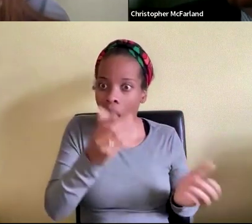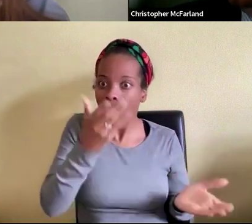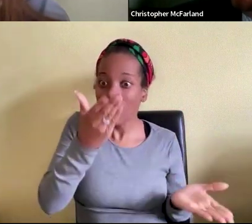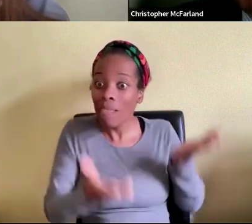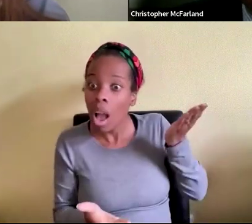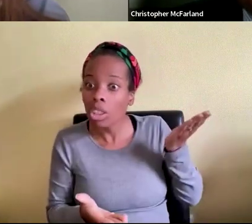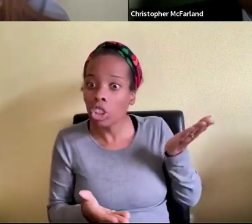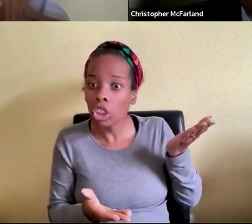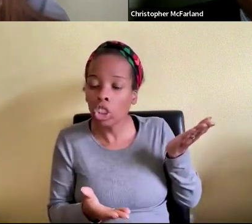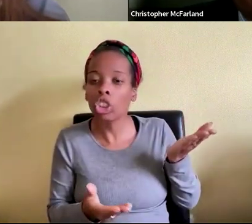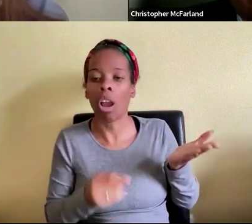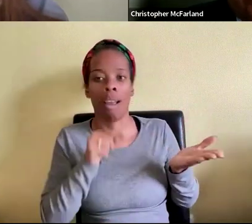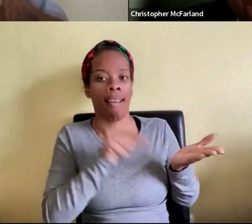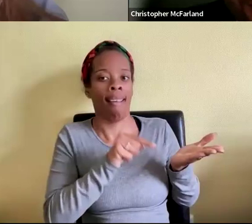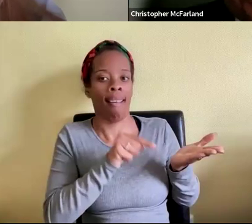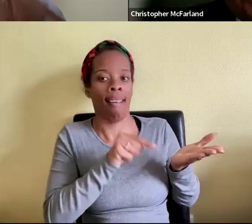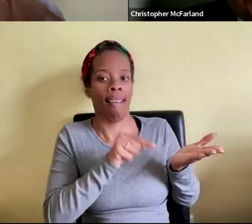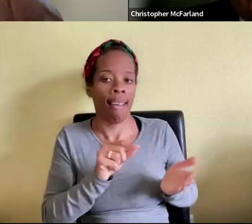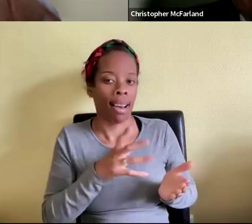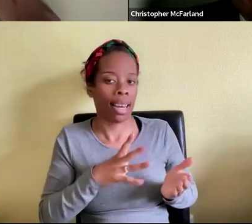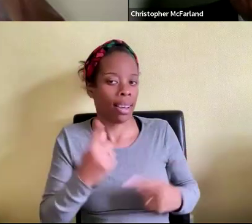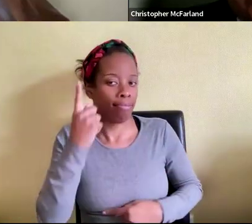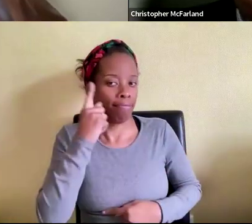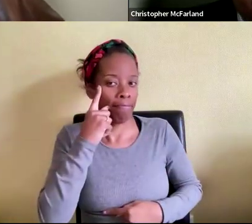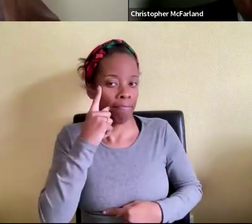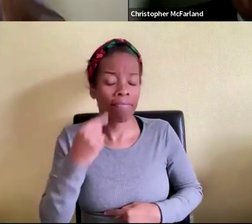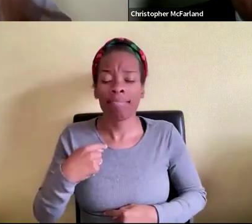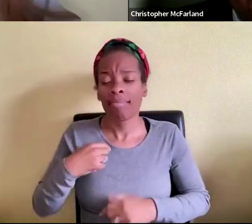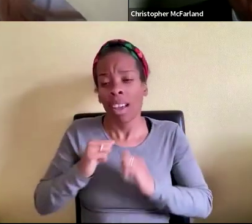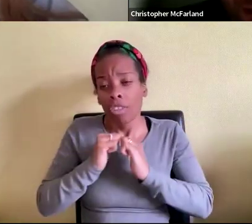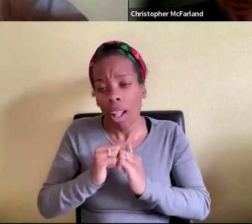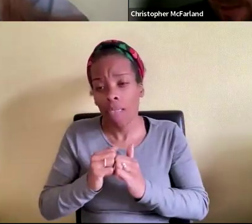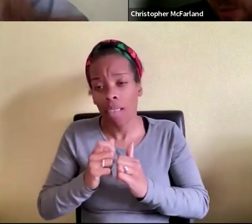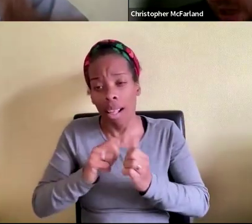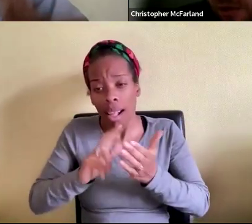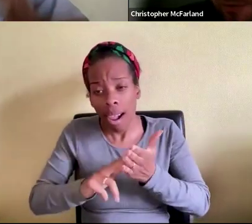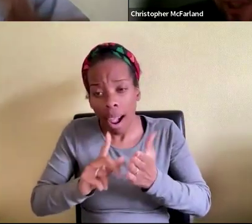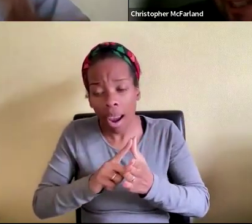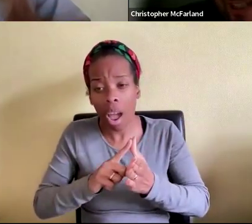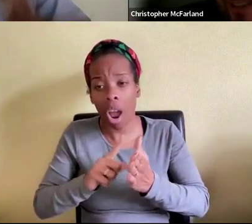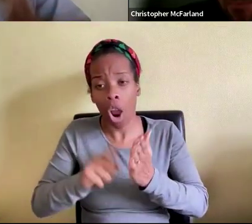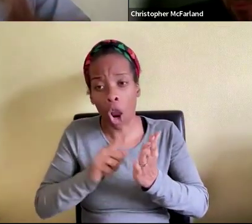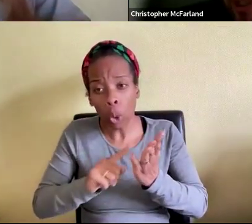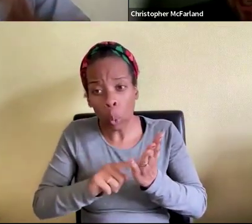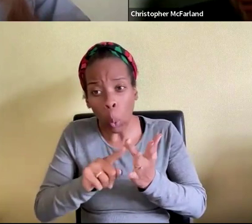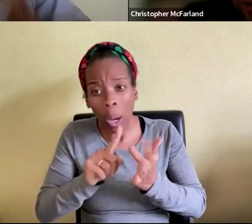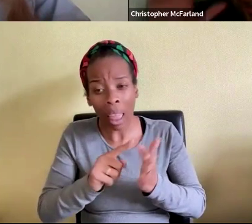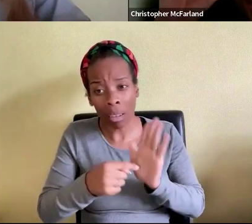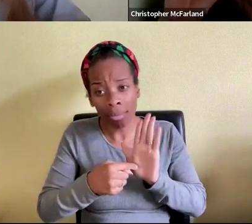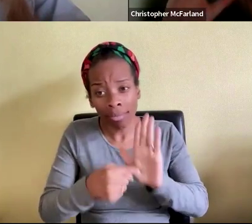them. And I'm very grateful to, to Anna and Julie's slides and they're both beautifully crafted as well, for exactly pointing out that